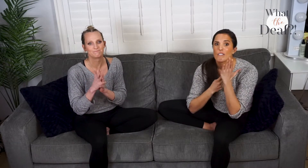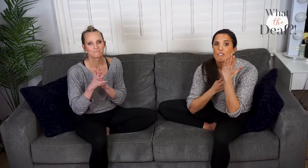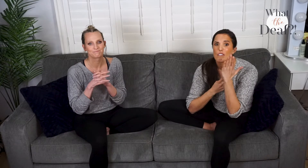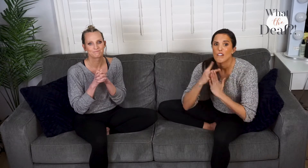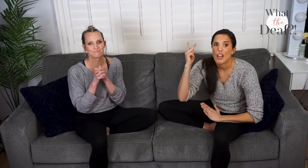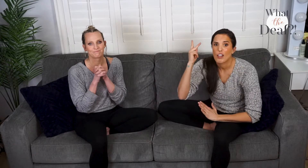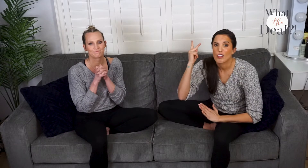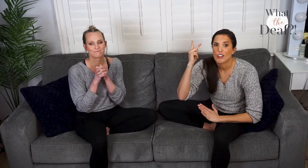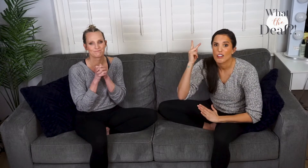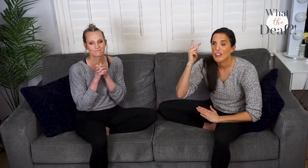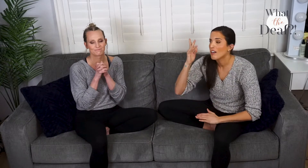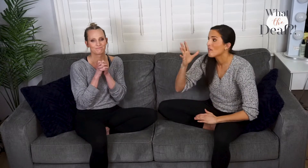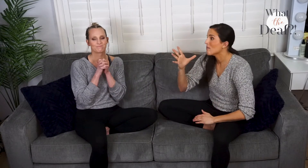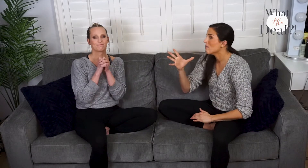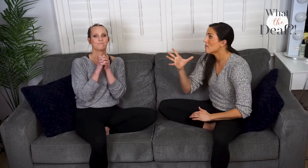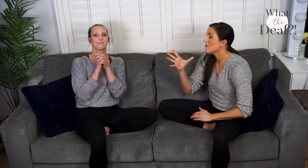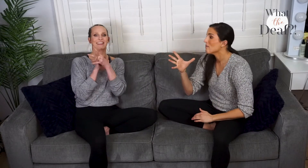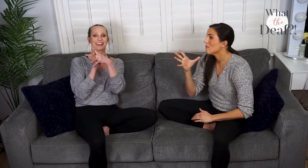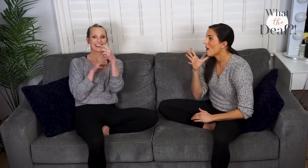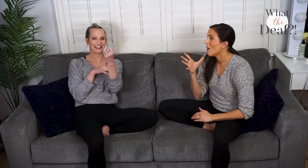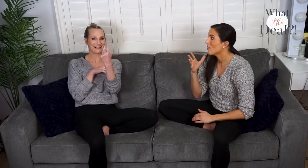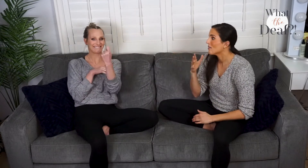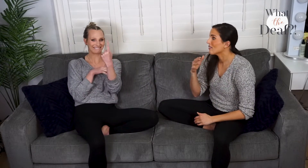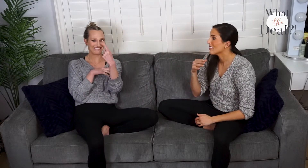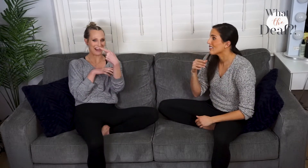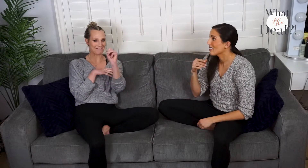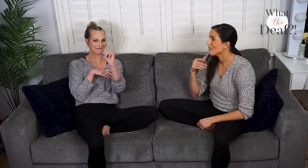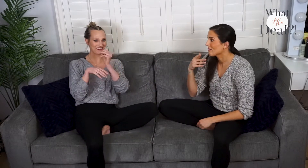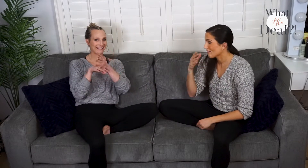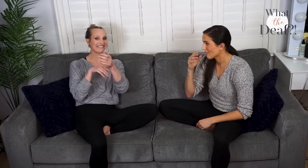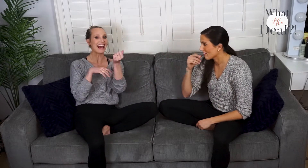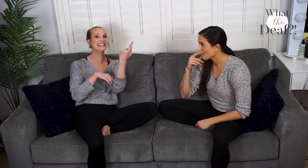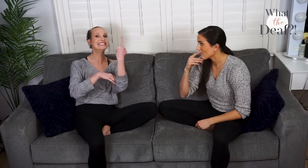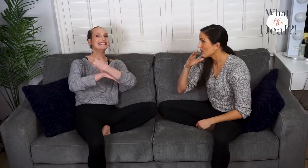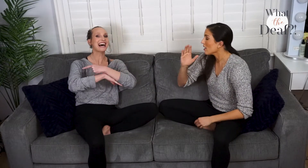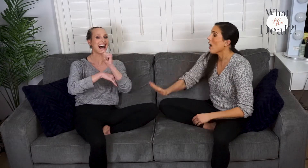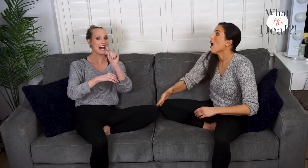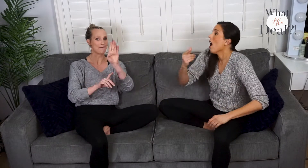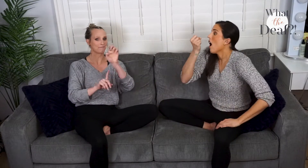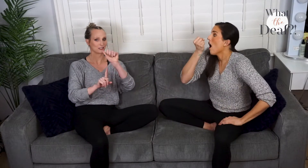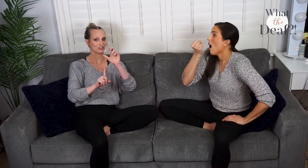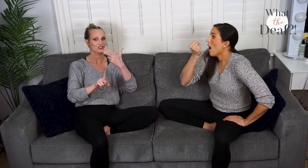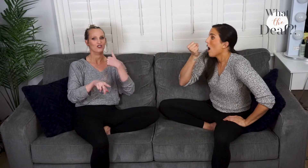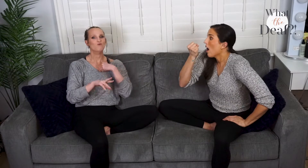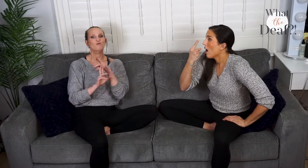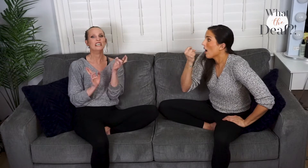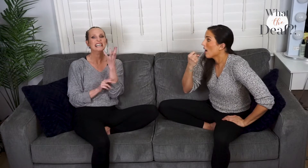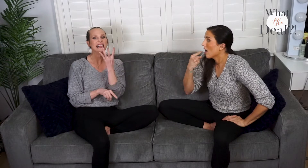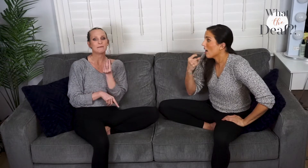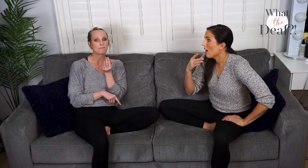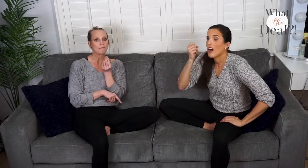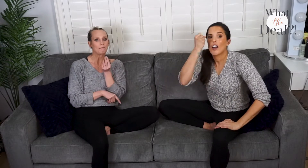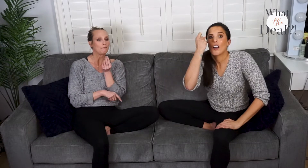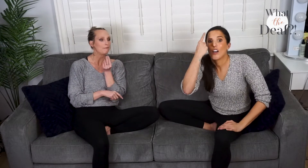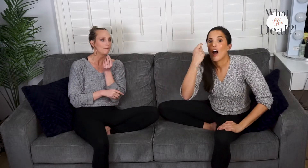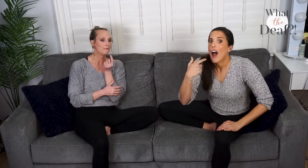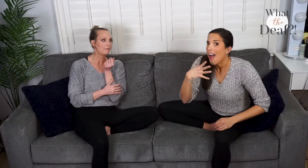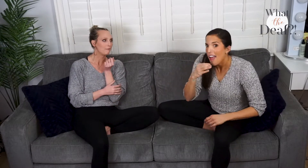Epic fail. And it was 11:00 PM. After a day at the beach, I was ready to go to sleep. And you have to understand,